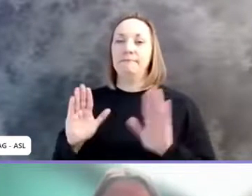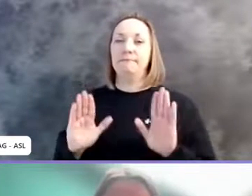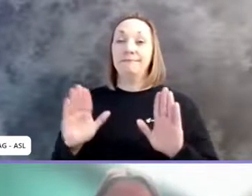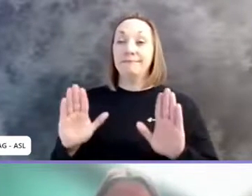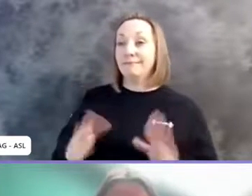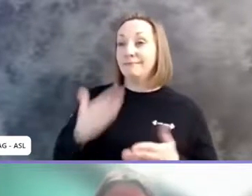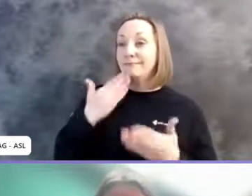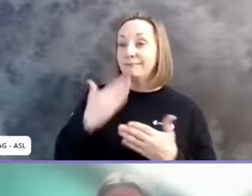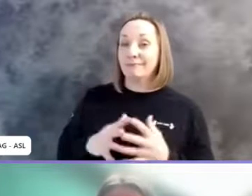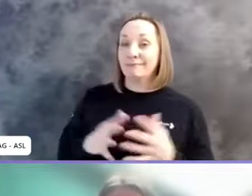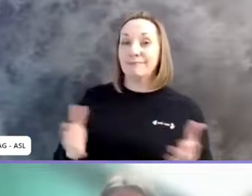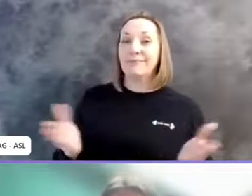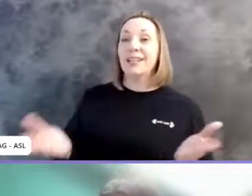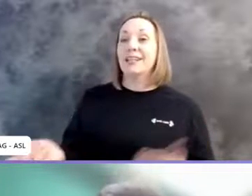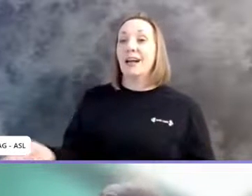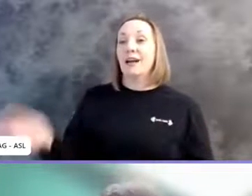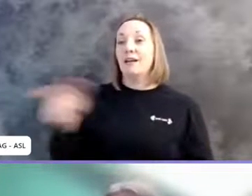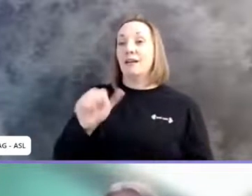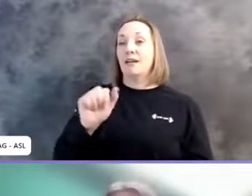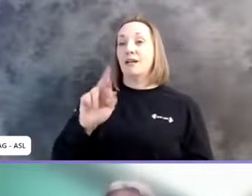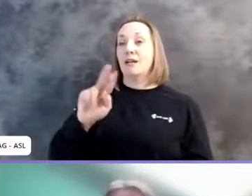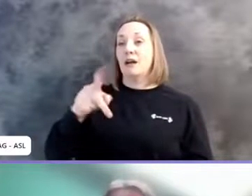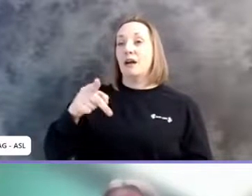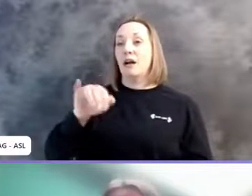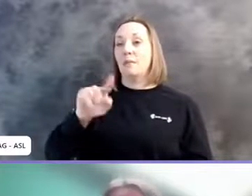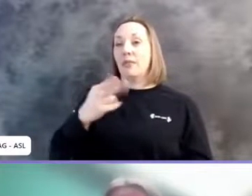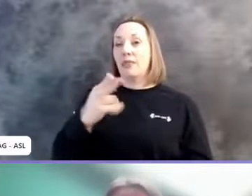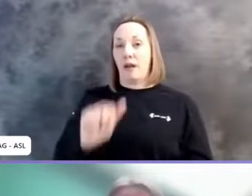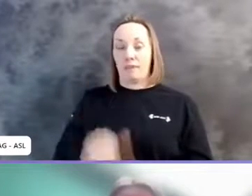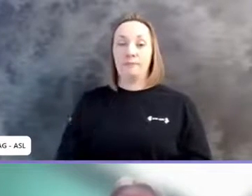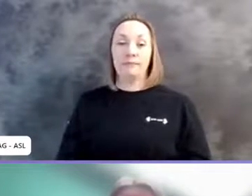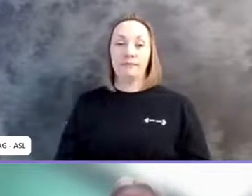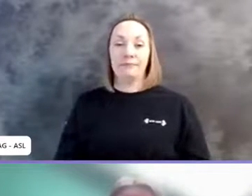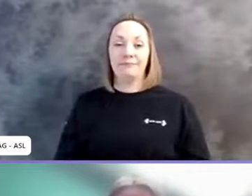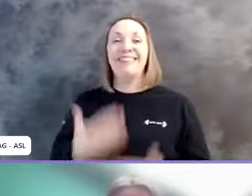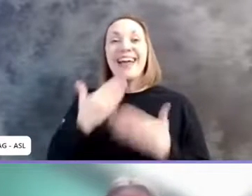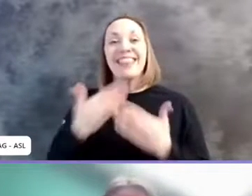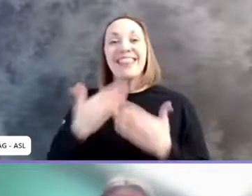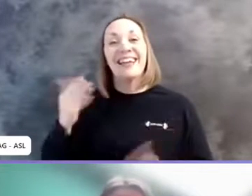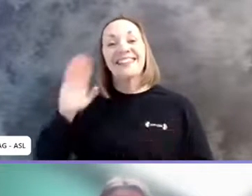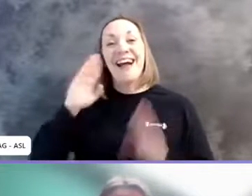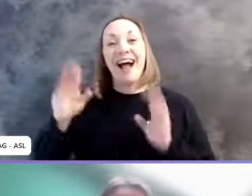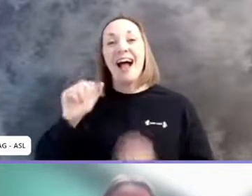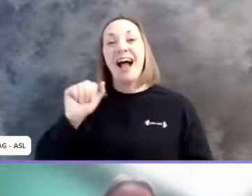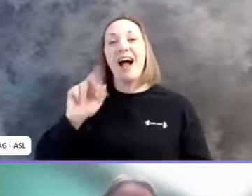knowledge internally in the company. [GREG] Thank you so